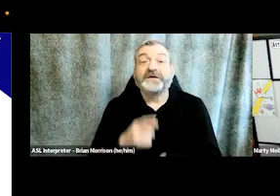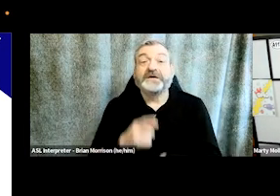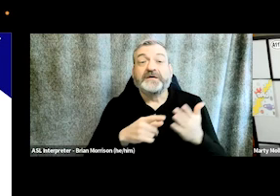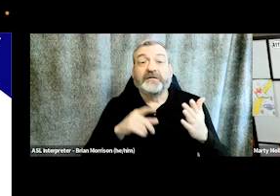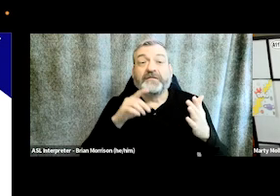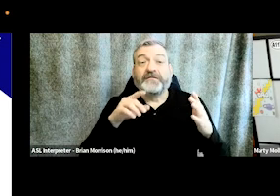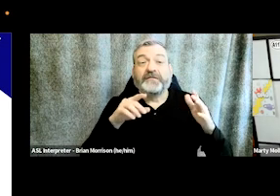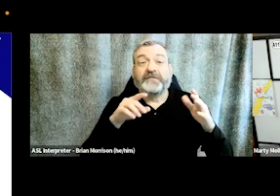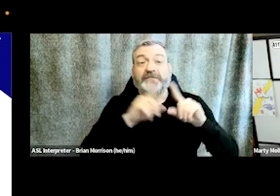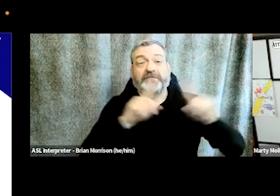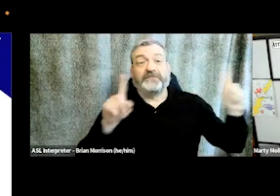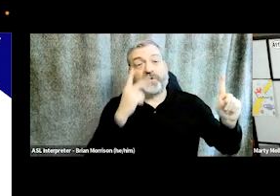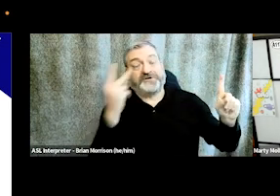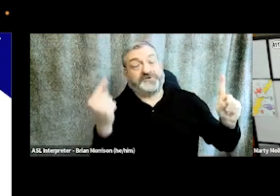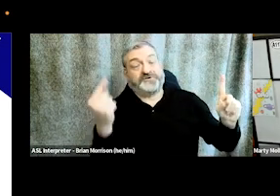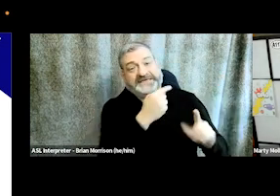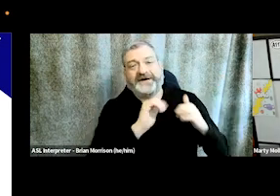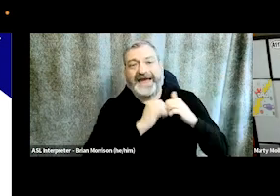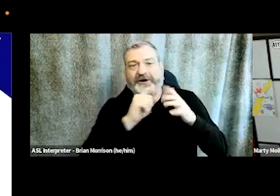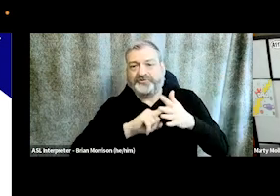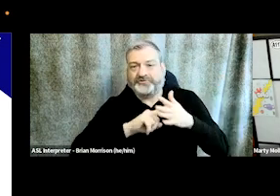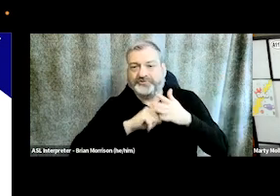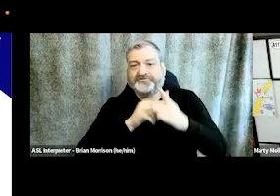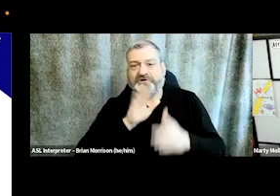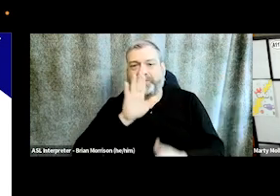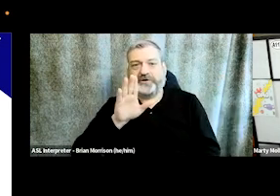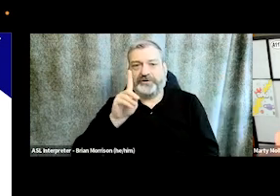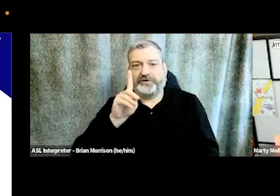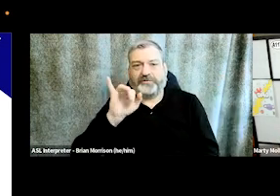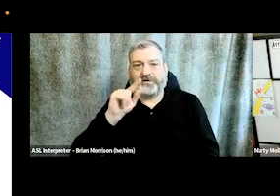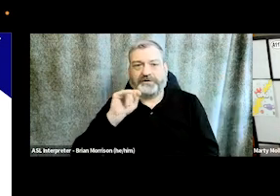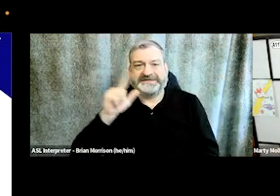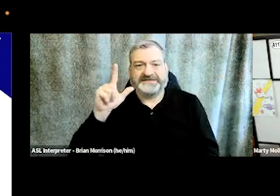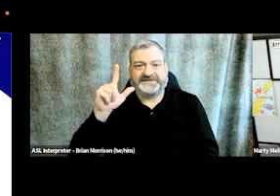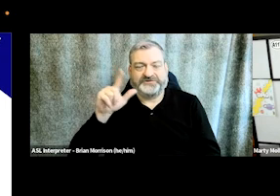for Kickstarting, digital accessibility are two main slopes.